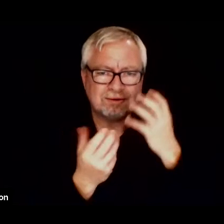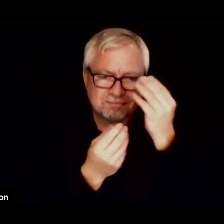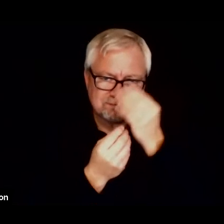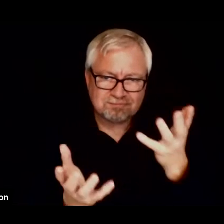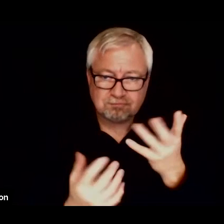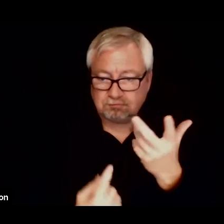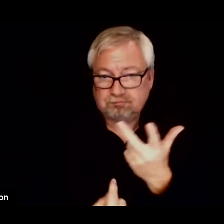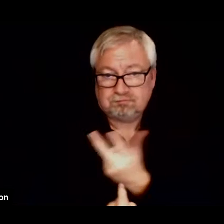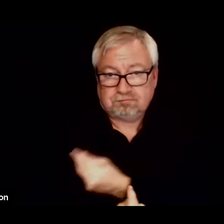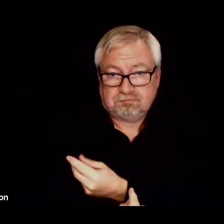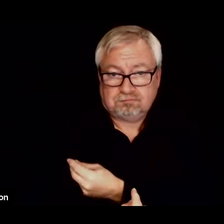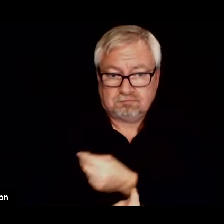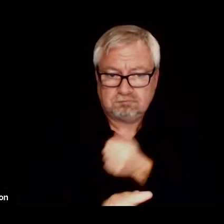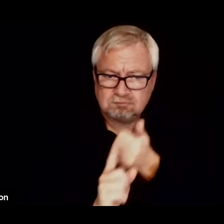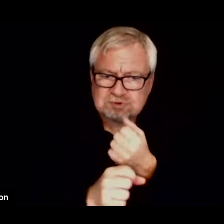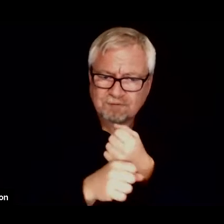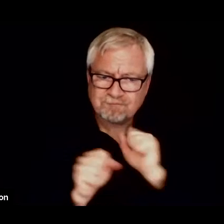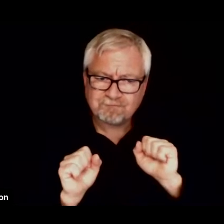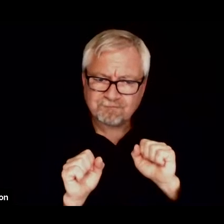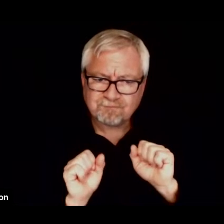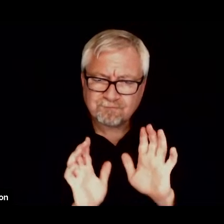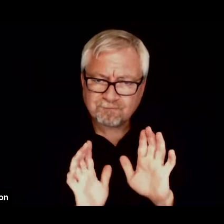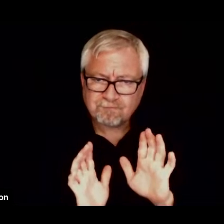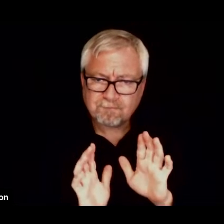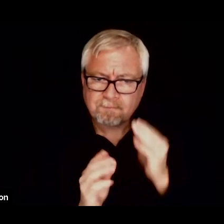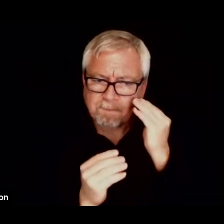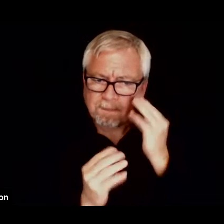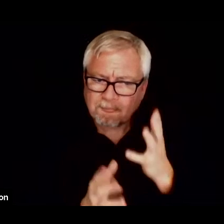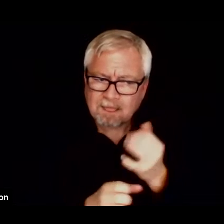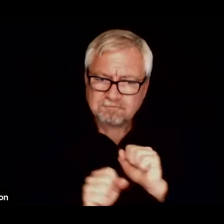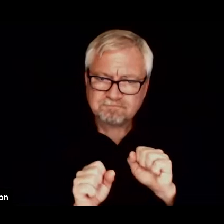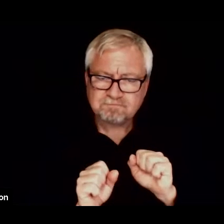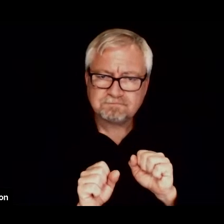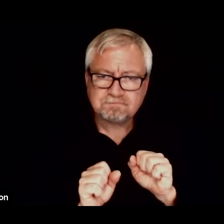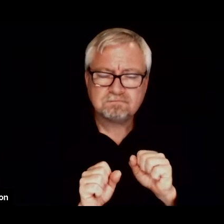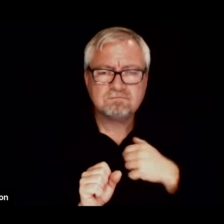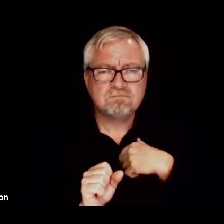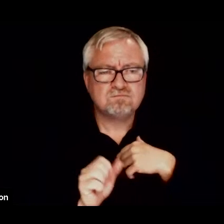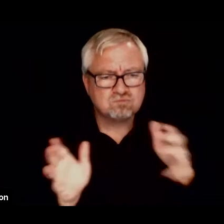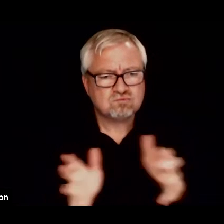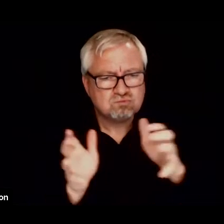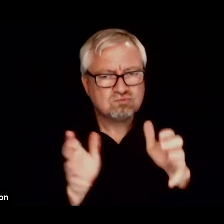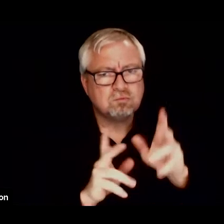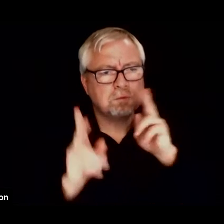and effective and will encourage people to get vaccinated when they are able to do so